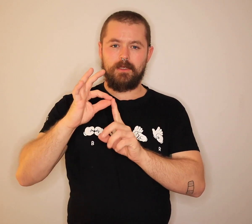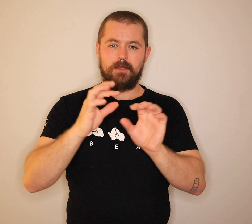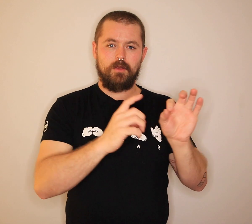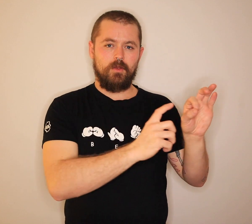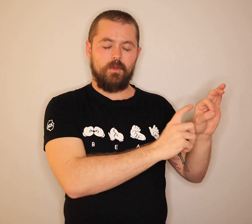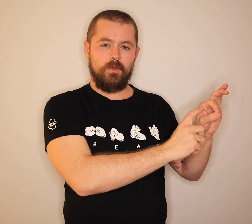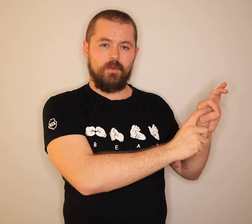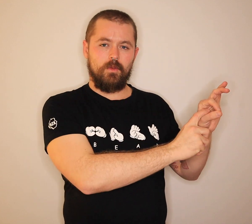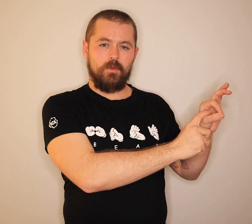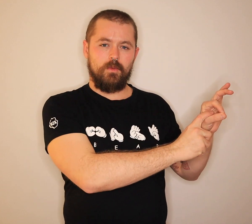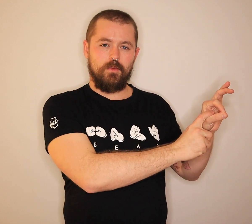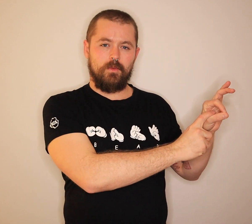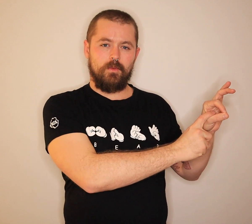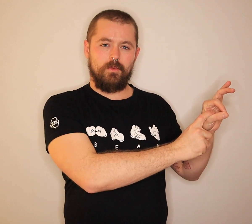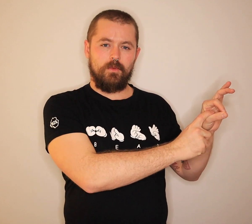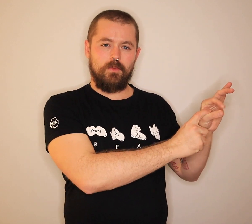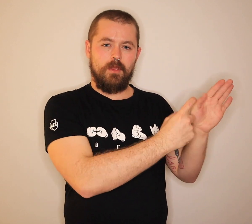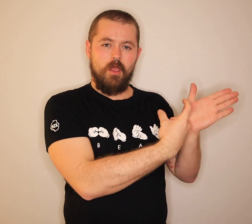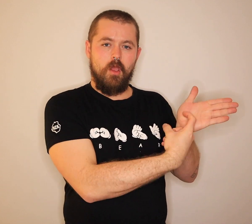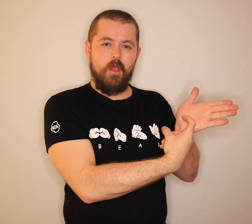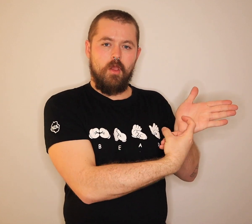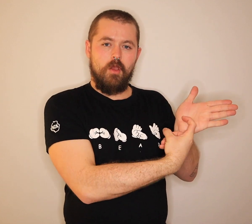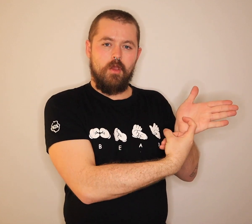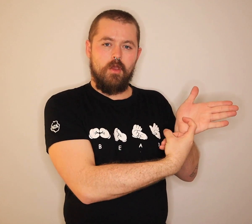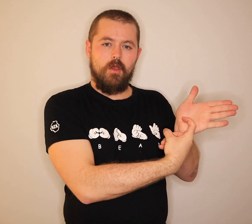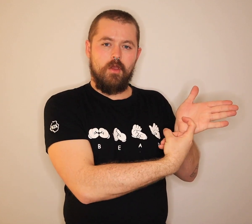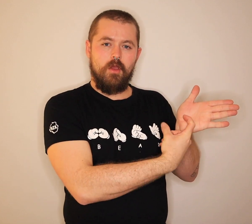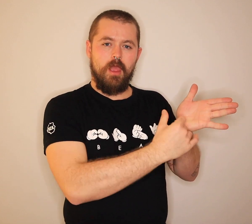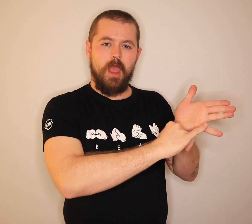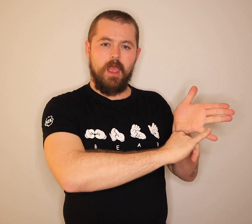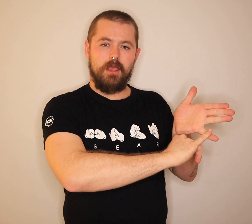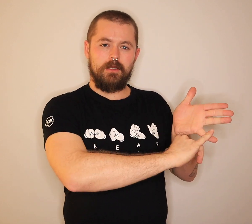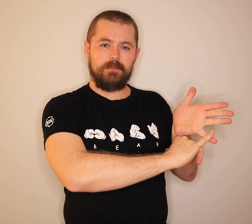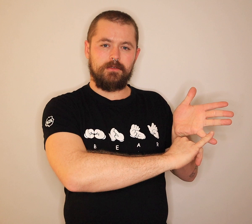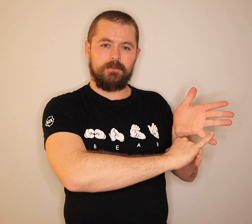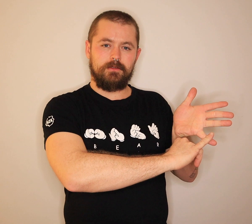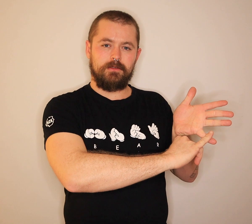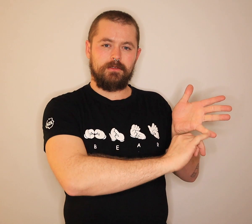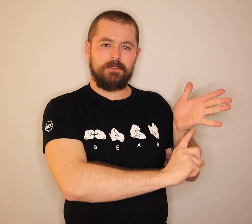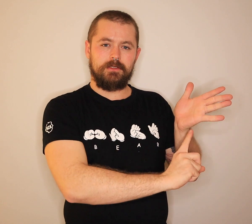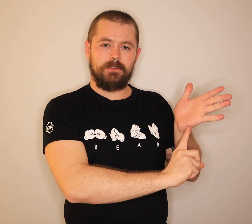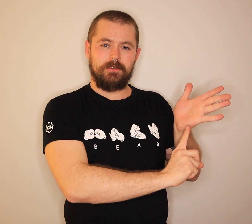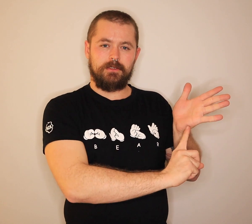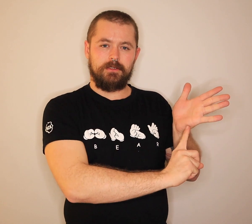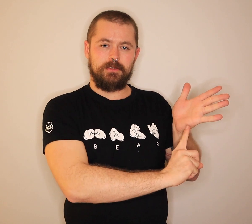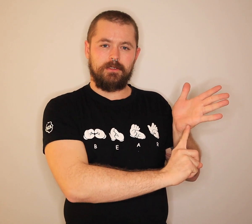Fingerspelling: Q... R... S... T...